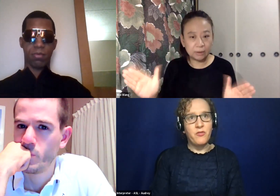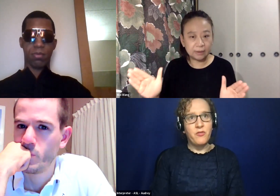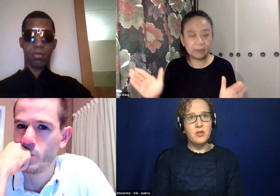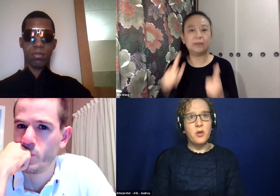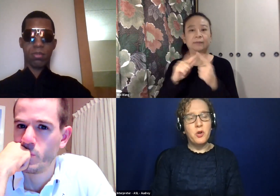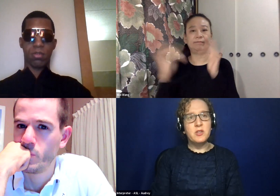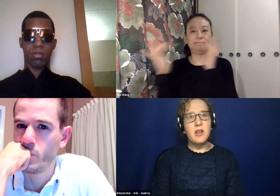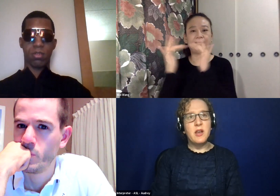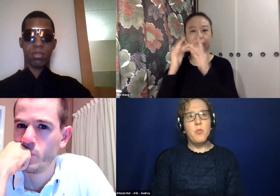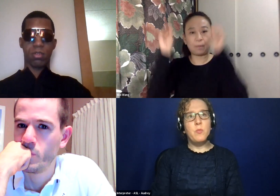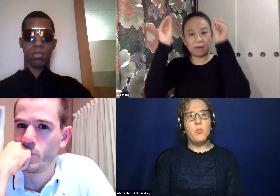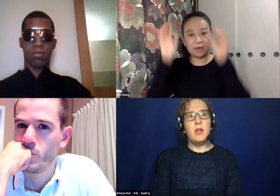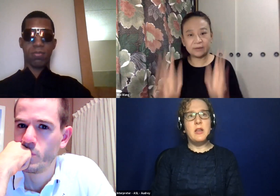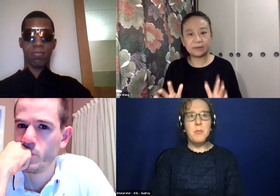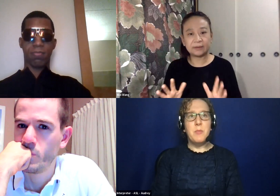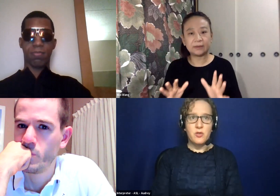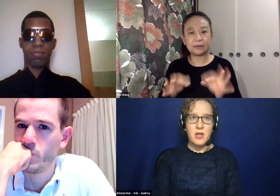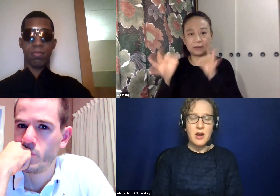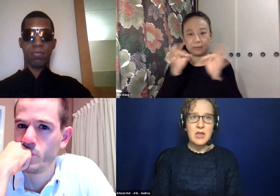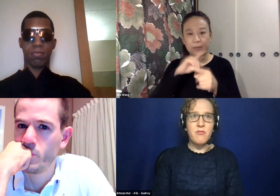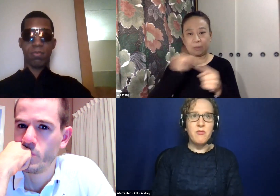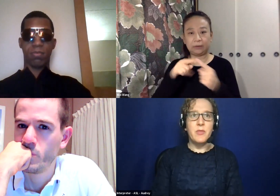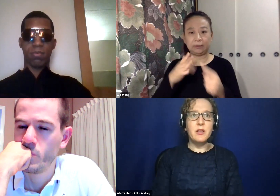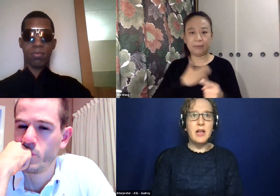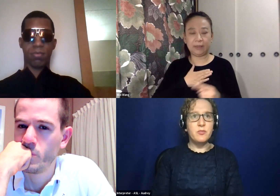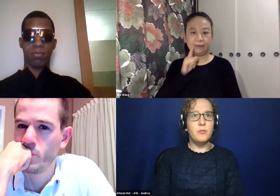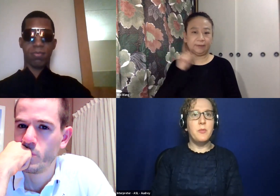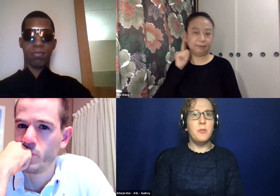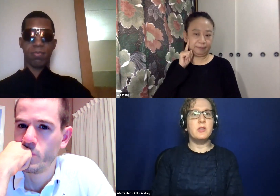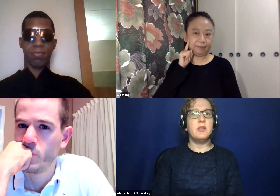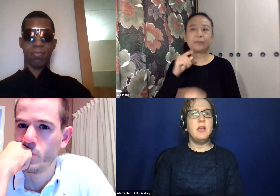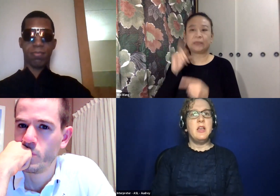the preferred interpreters that I wanted and make sure that I gave them the classroom numbers